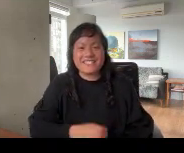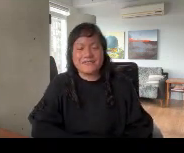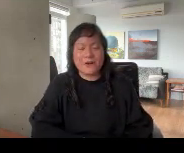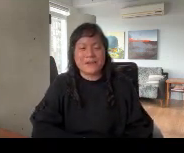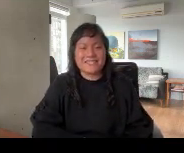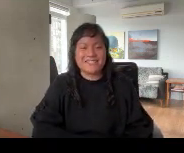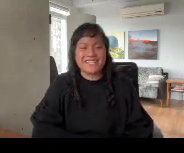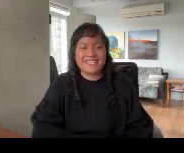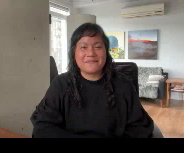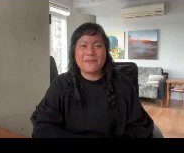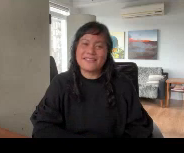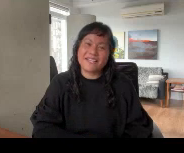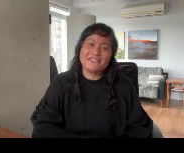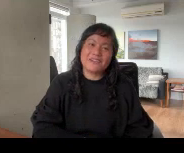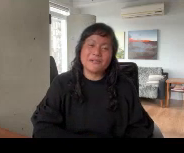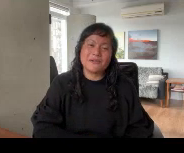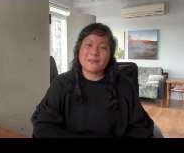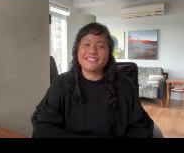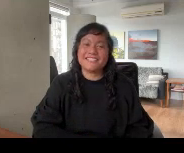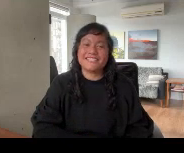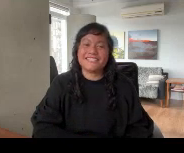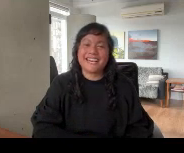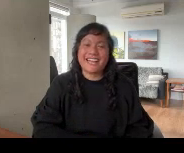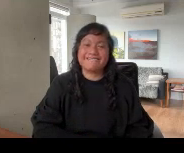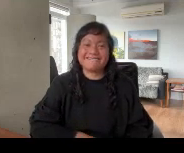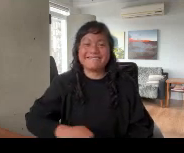the rest of our presentation. Thanks for coming to our presentation today. OK, I thought that went well. I think we're definitely over time. Yeah. I mean, you did you have a timer on that? Yeah,